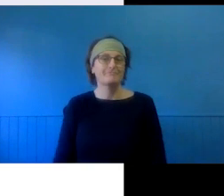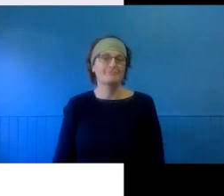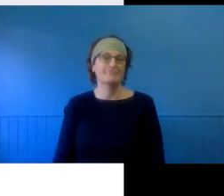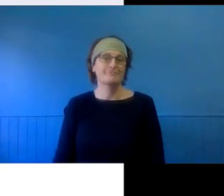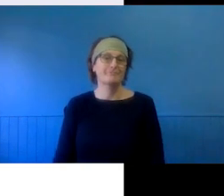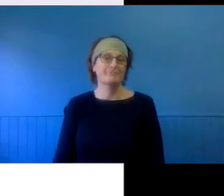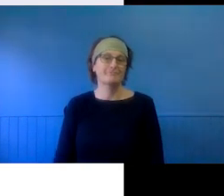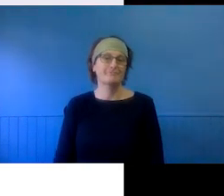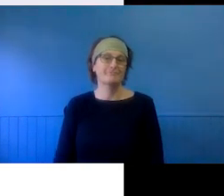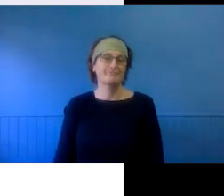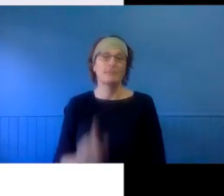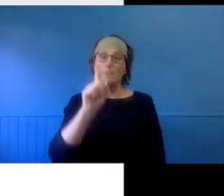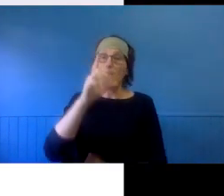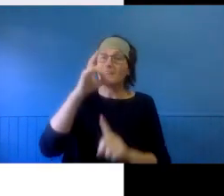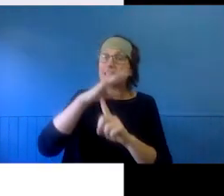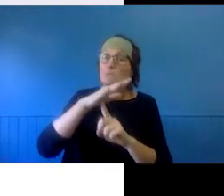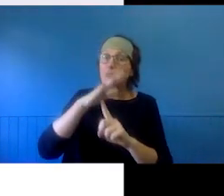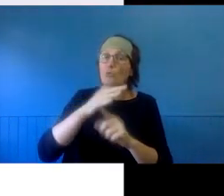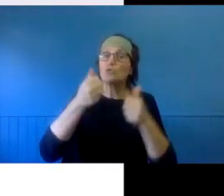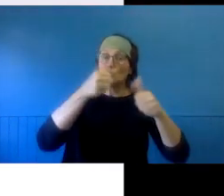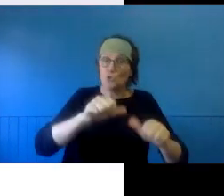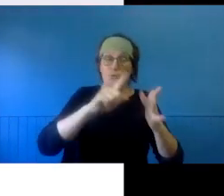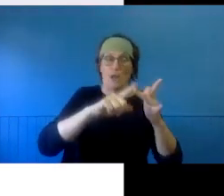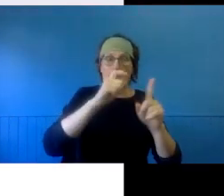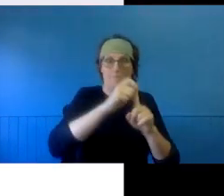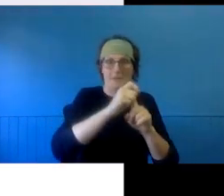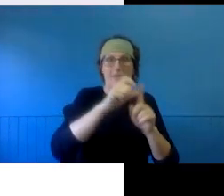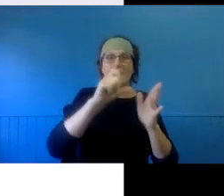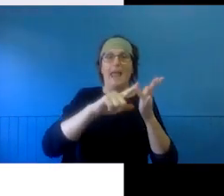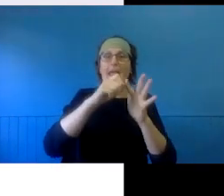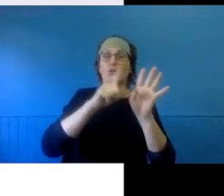think it is important to use IP where you can to protect your